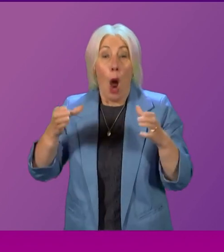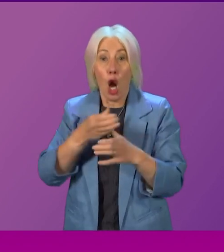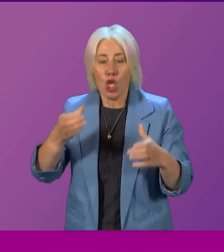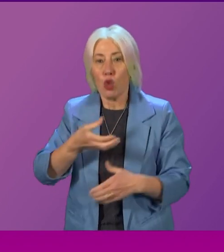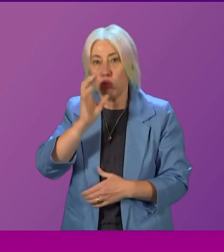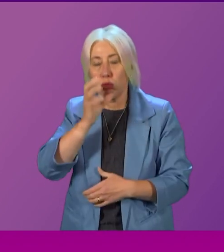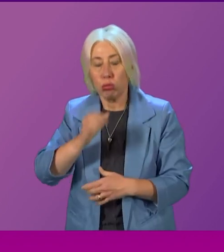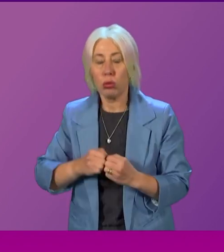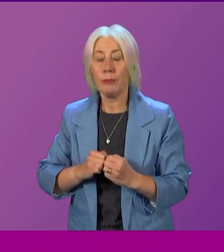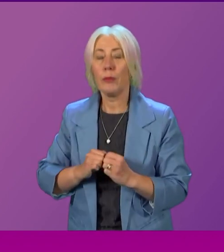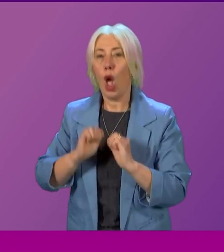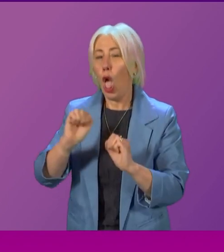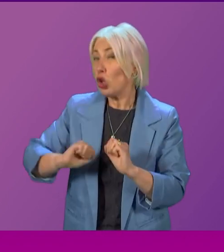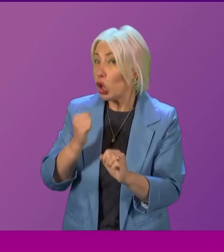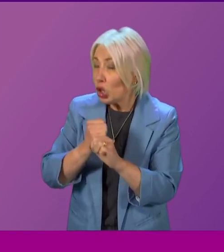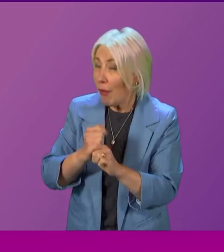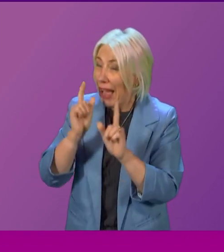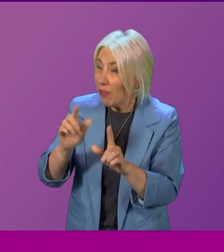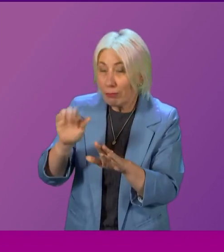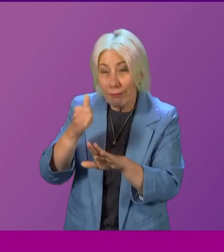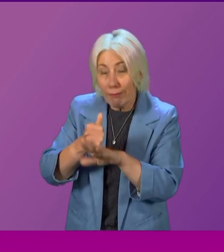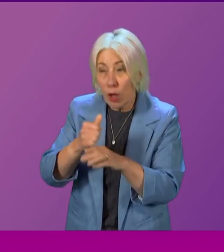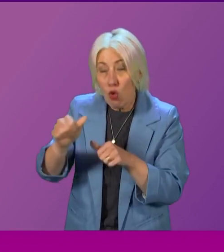Does the Scottish Government recognise the need to implement restrictions on alcohol